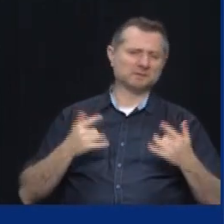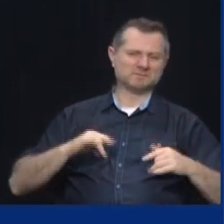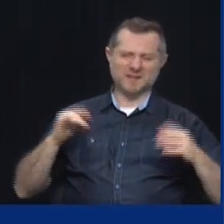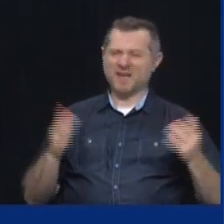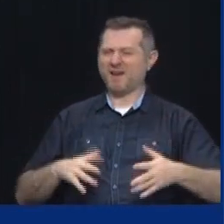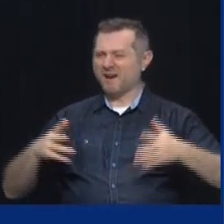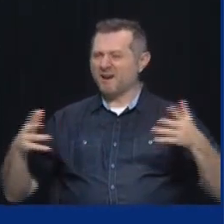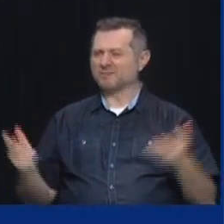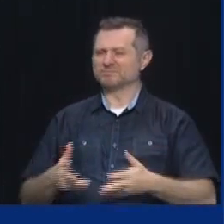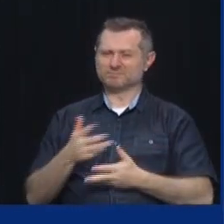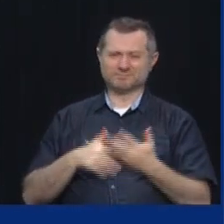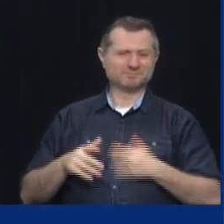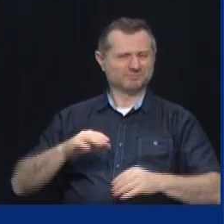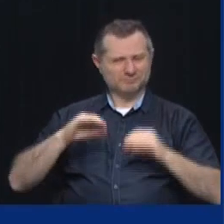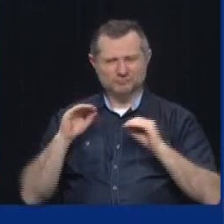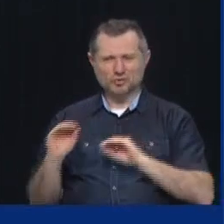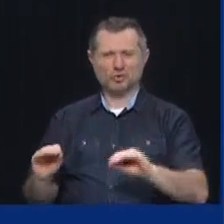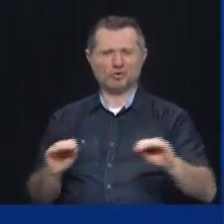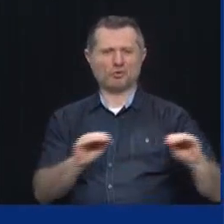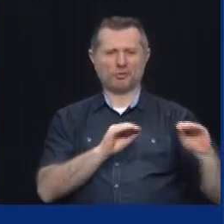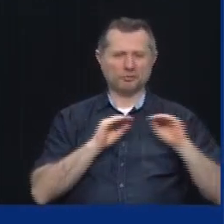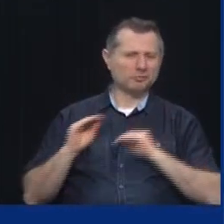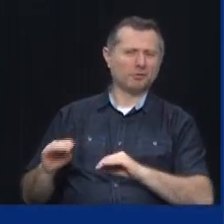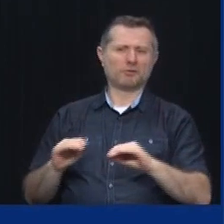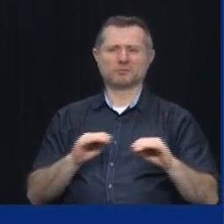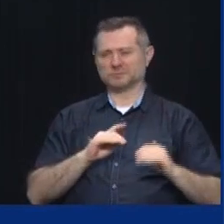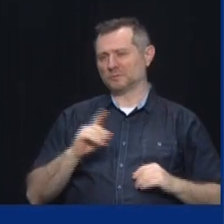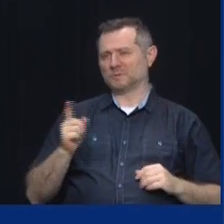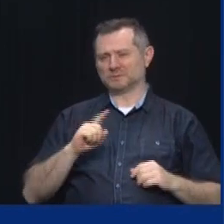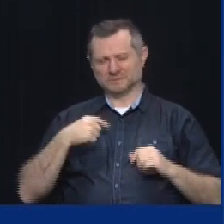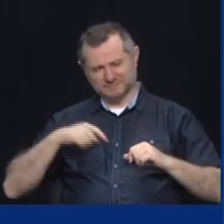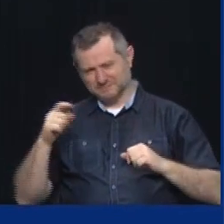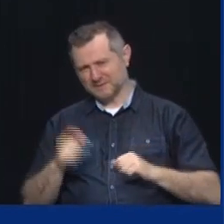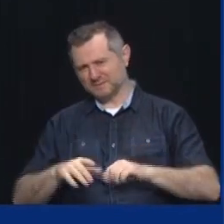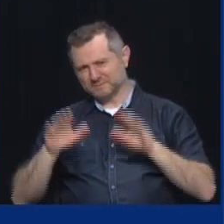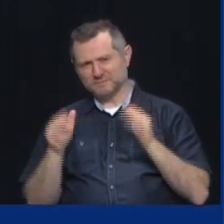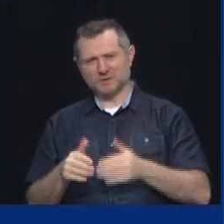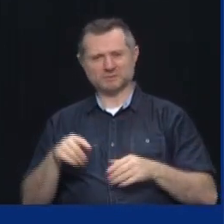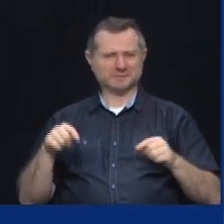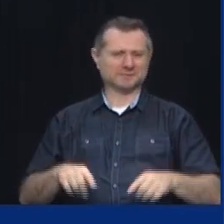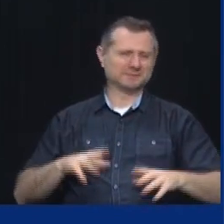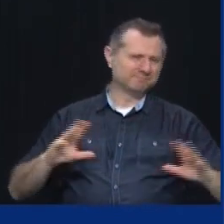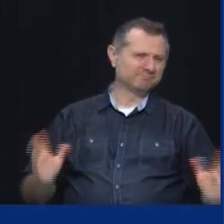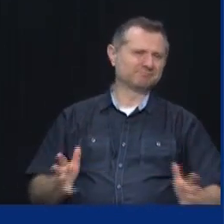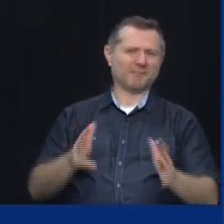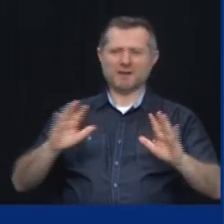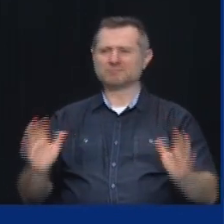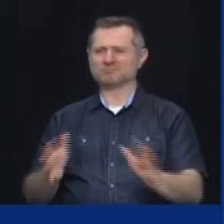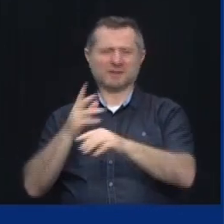I WANT LOCAL GOVERNMENTS TO PAY ATTENTION TO THESE ZIP CODES, GO DOOR TO DOOR, GO TO SOCIAL